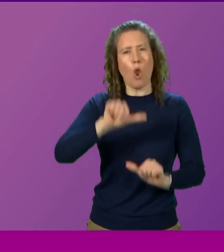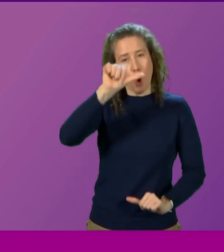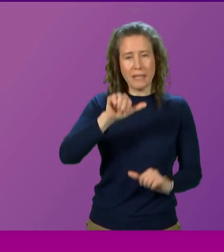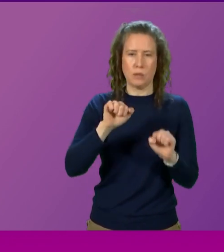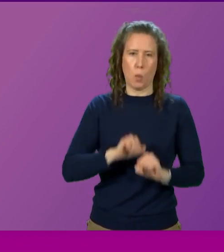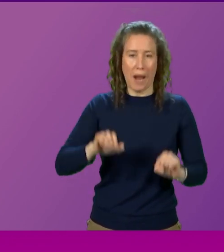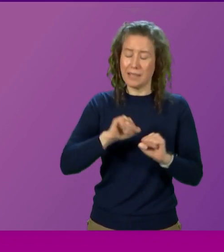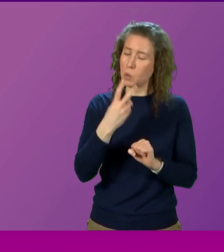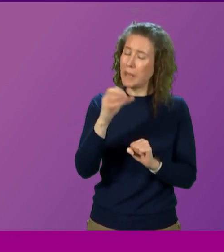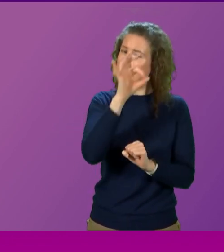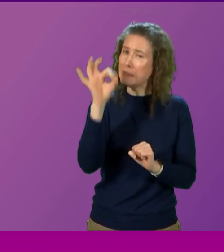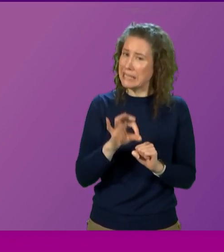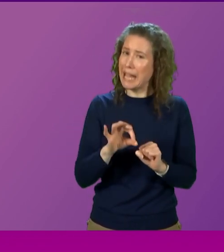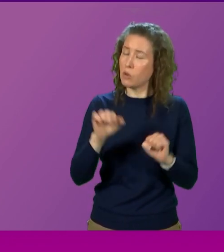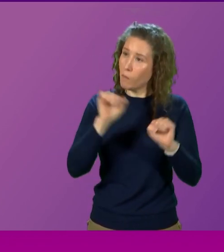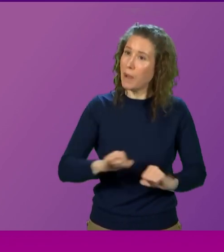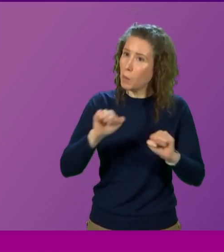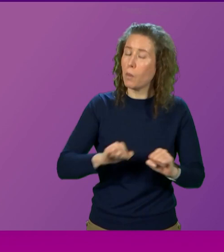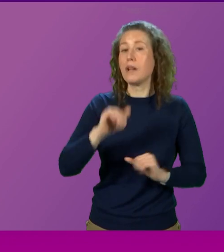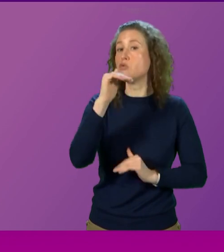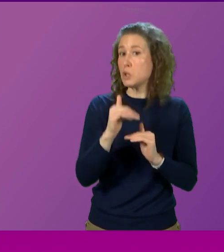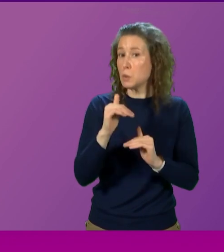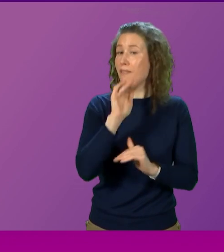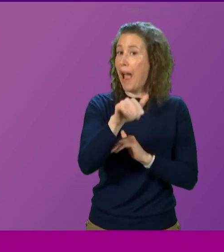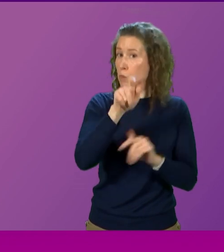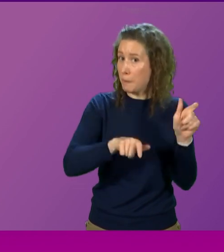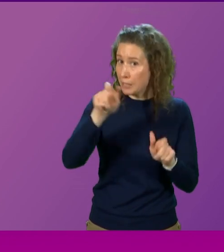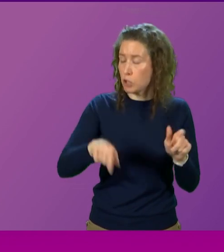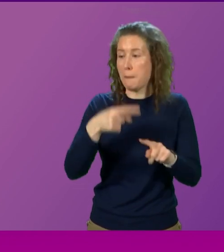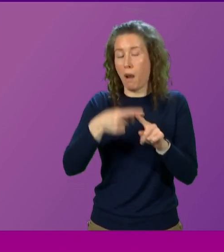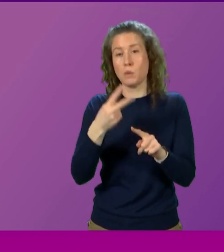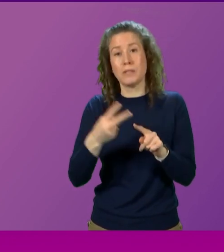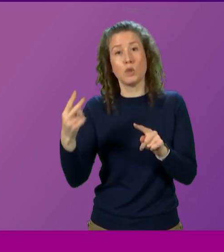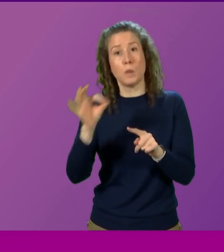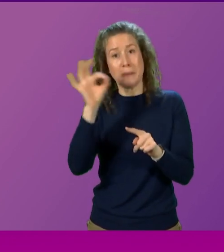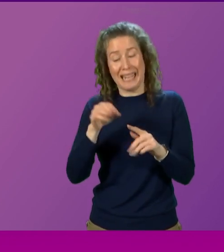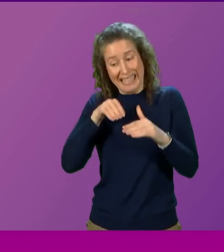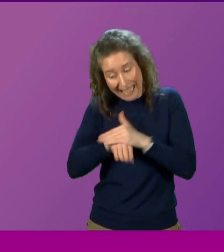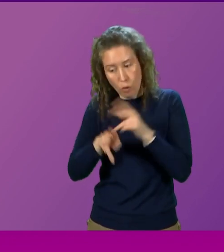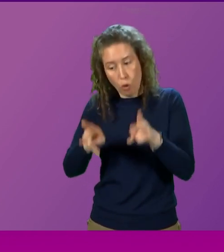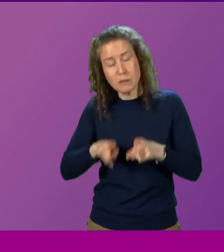been a 20 per cent reduction in out-patient waits and a 22 per cent reduction for in-patient and day-case patients.